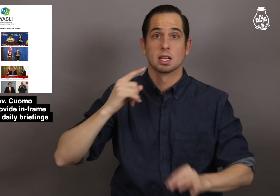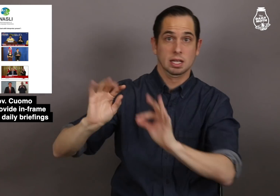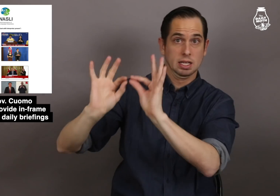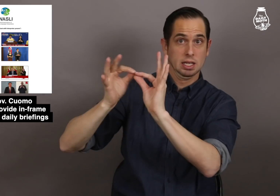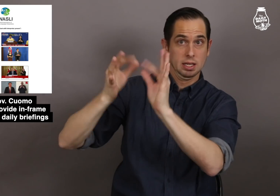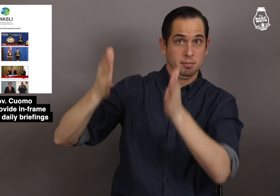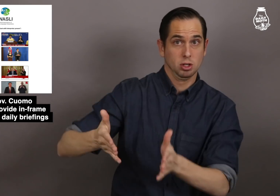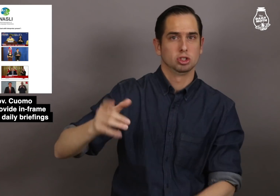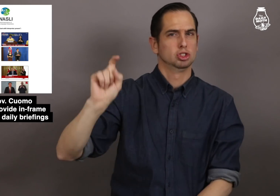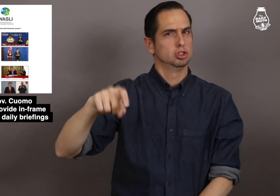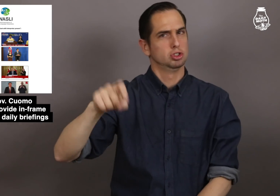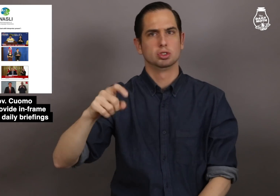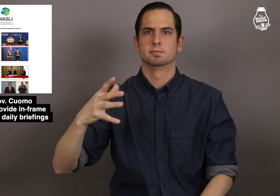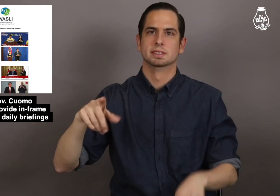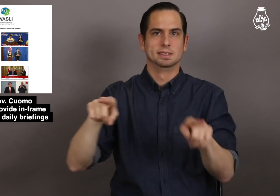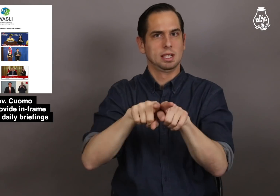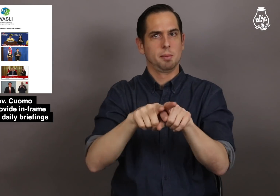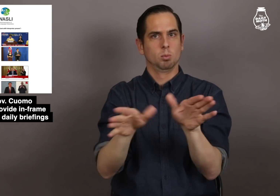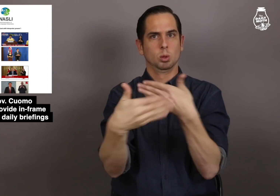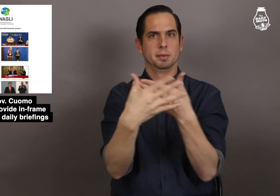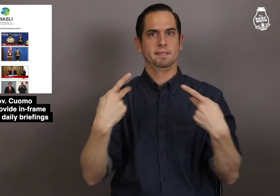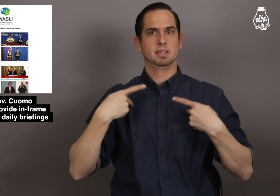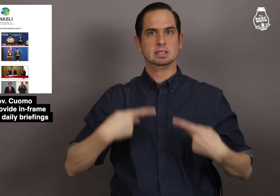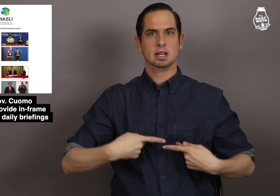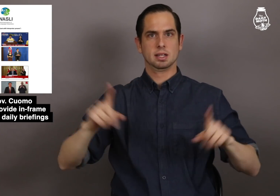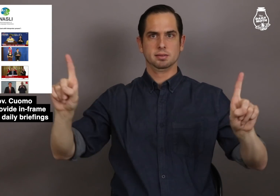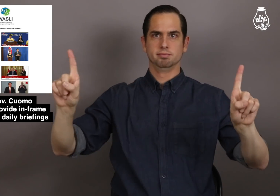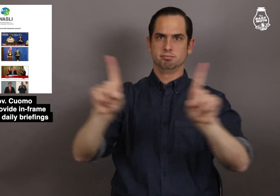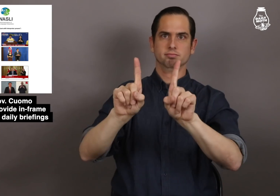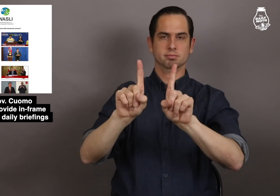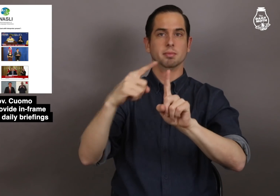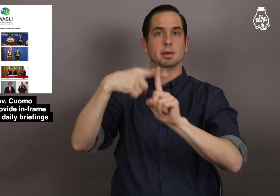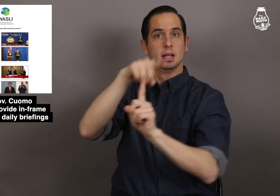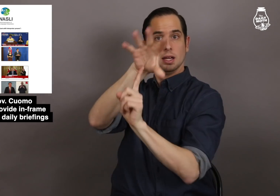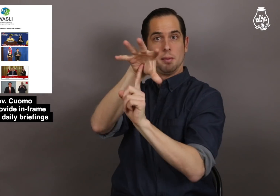that said "An interpreter should be physically present